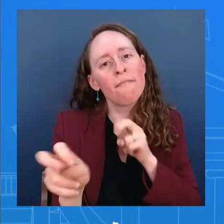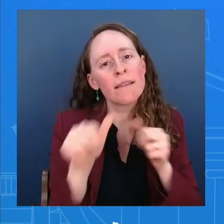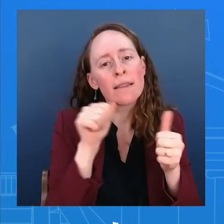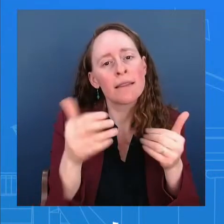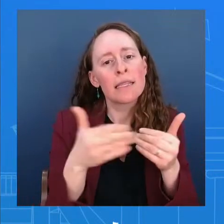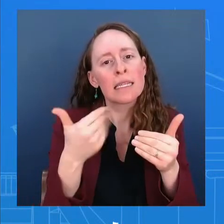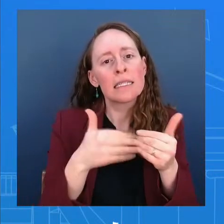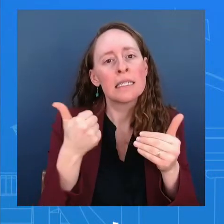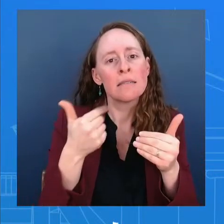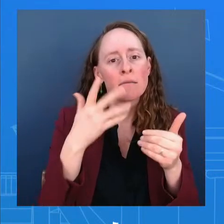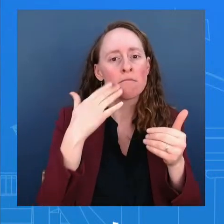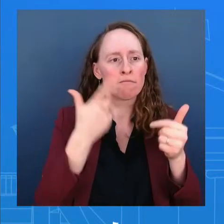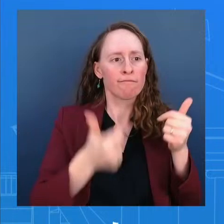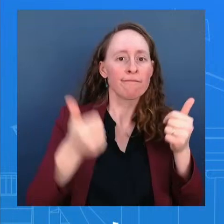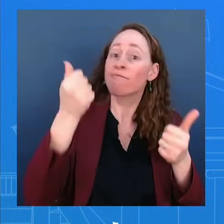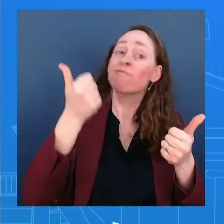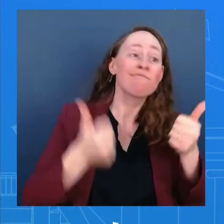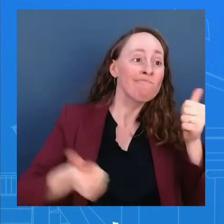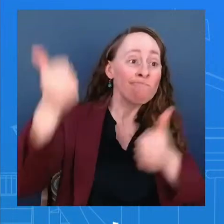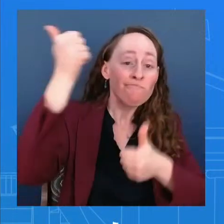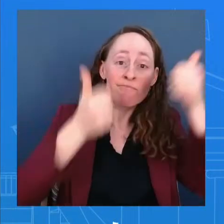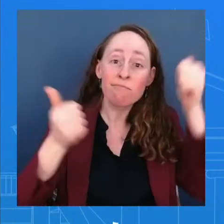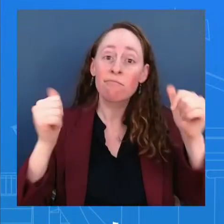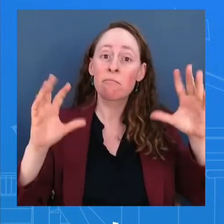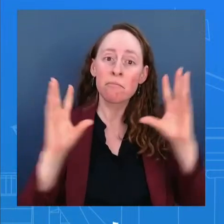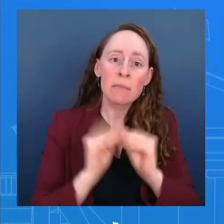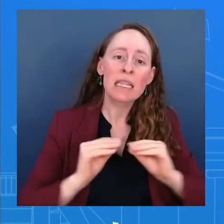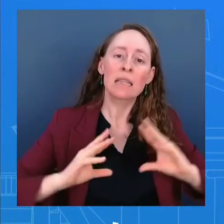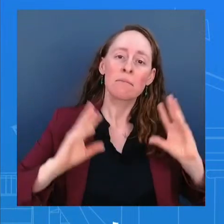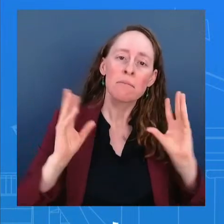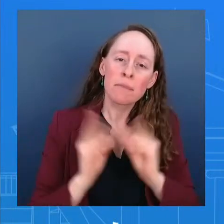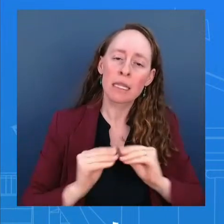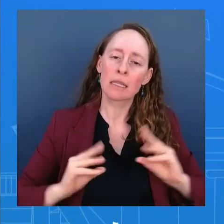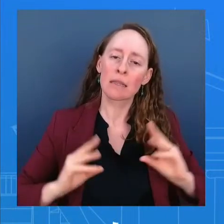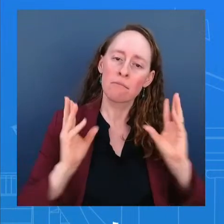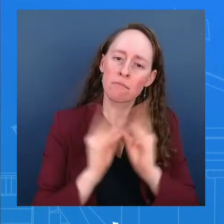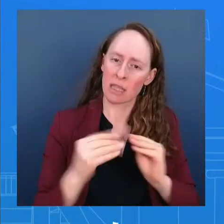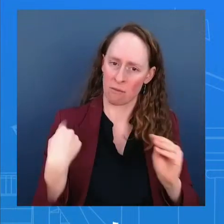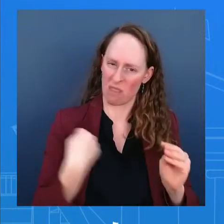It ultimately came together towards the end, but we’ve been telegraphing for some time that this rule was coming,